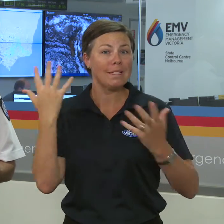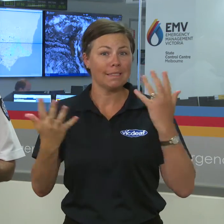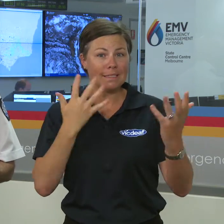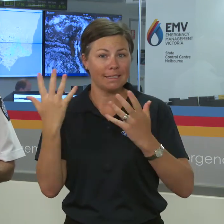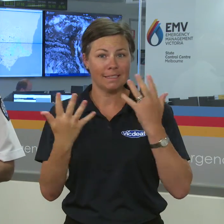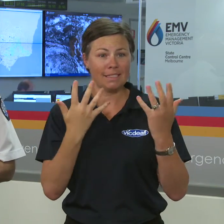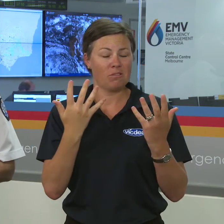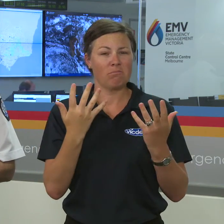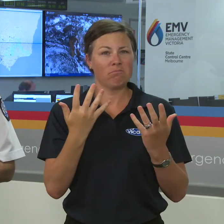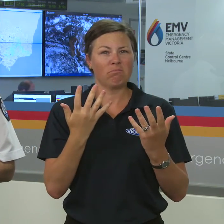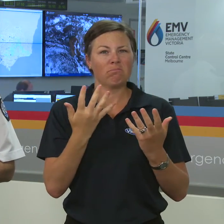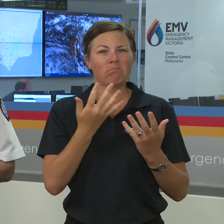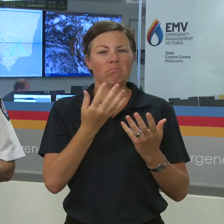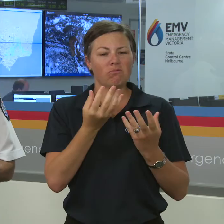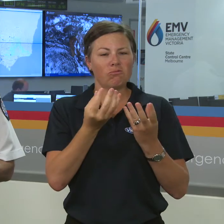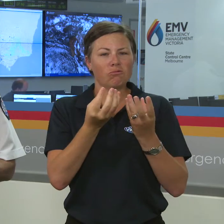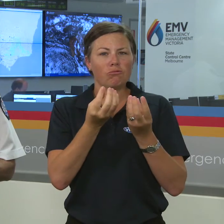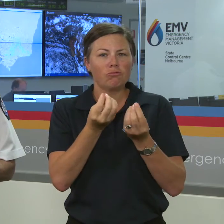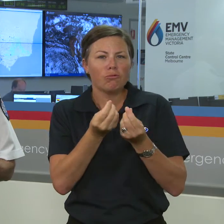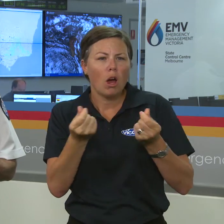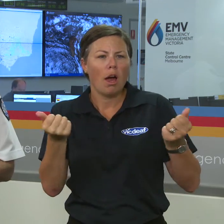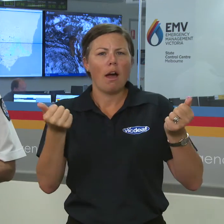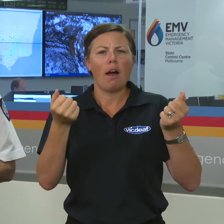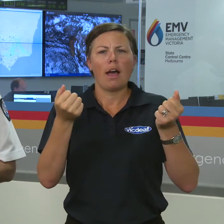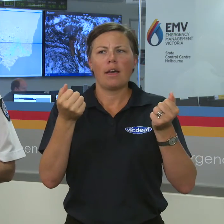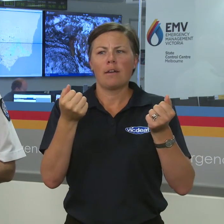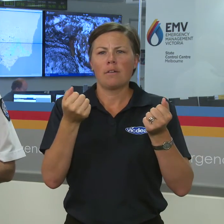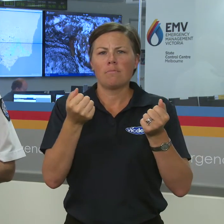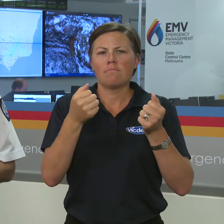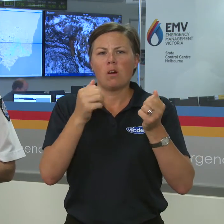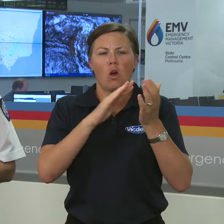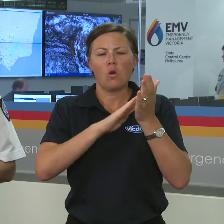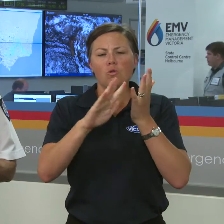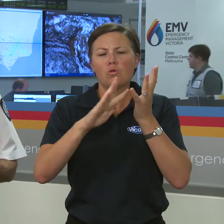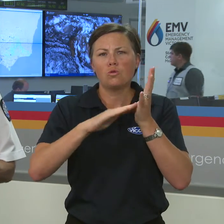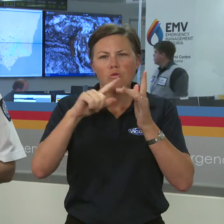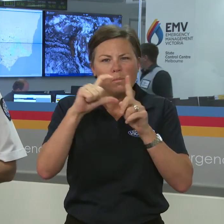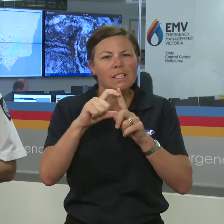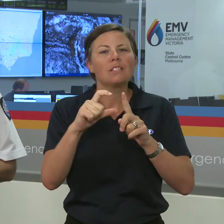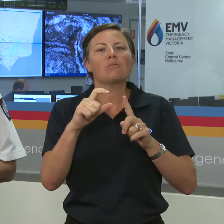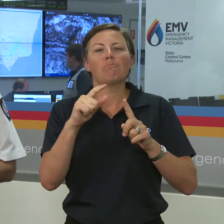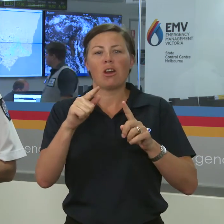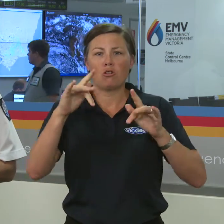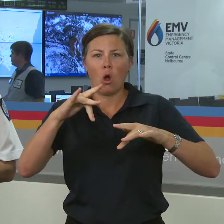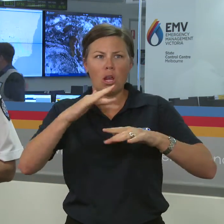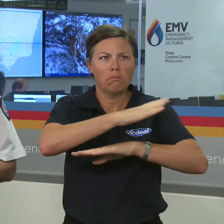very dry humidity, so it hasn’t got an elevated fire danger rating. However, being dry,